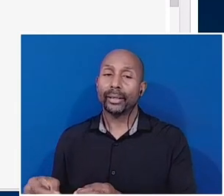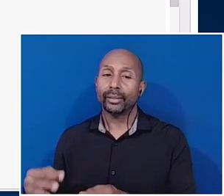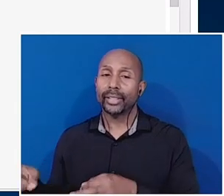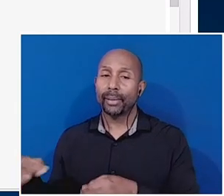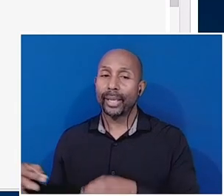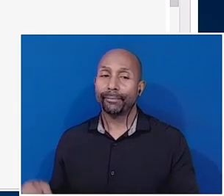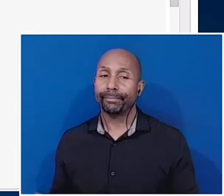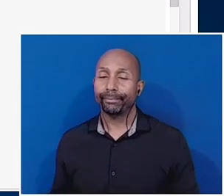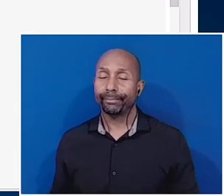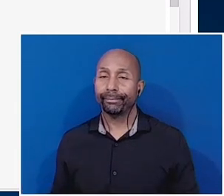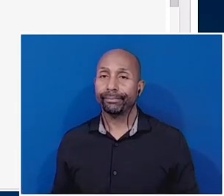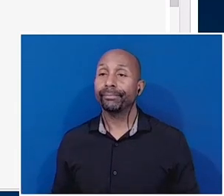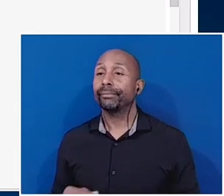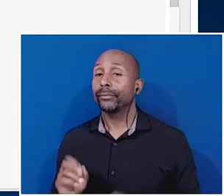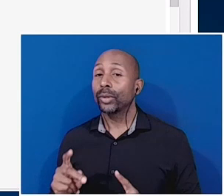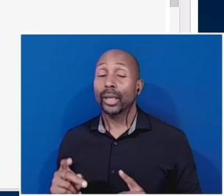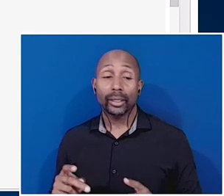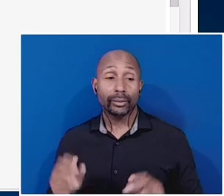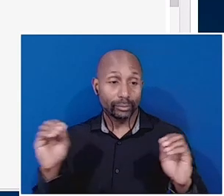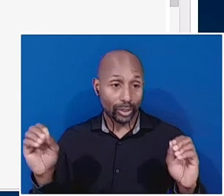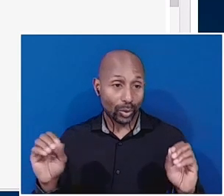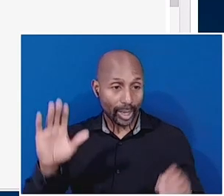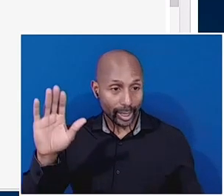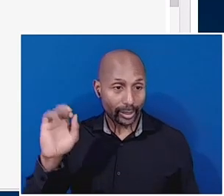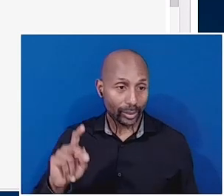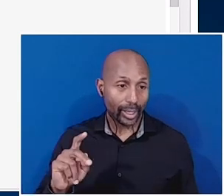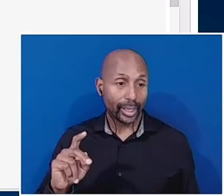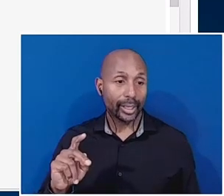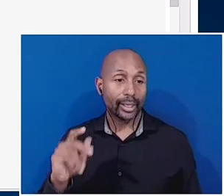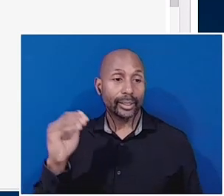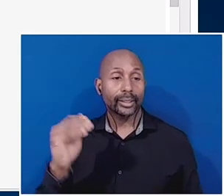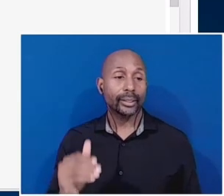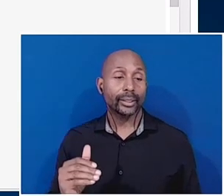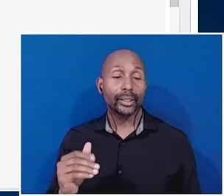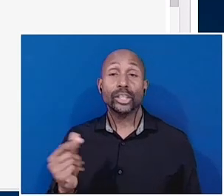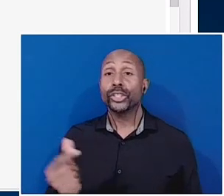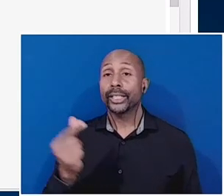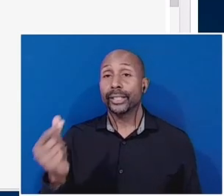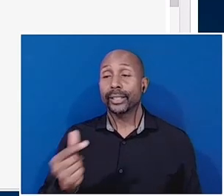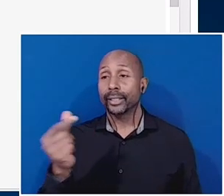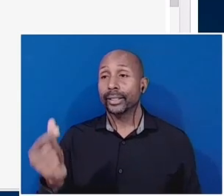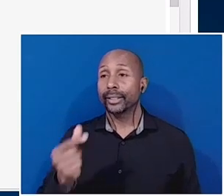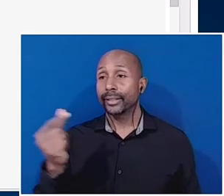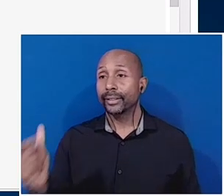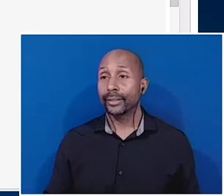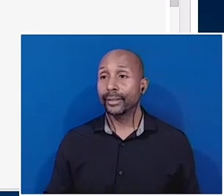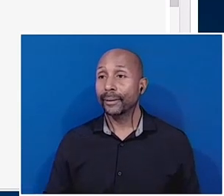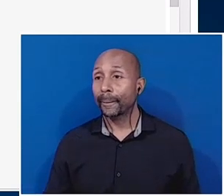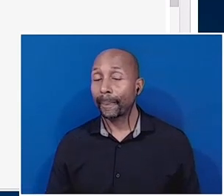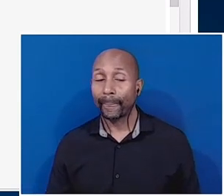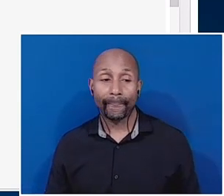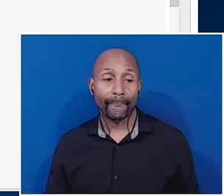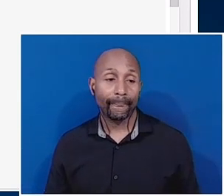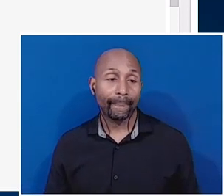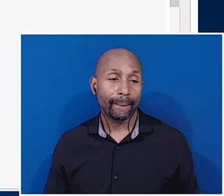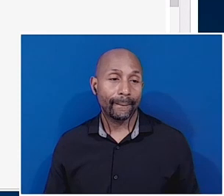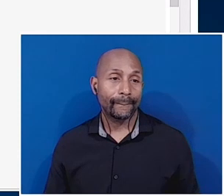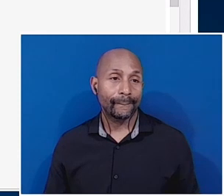How about section (g)? Laura.